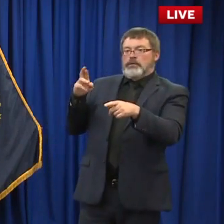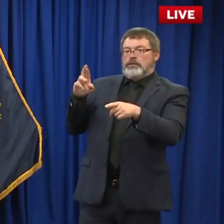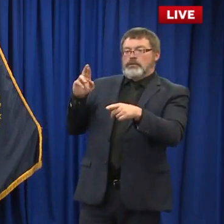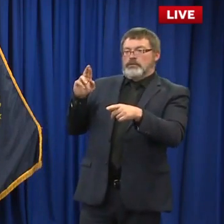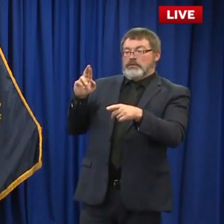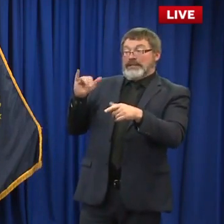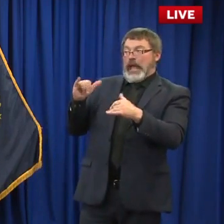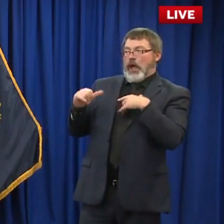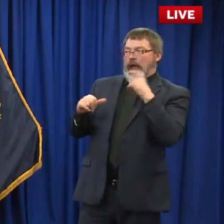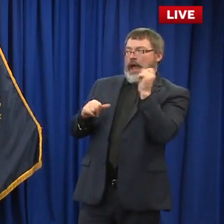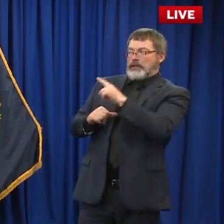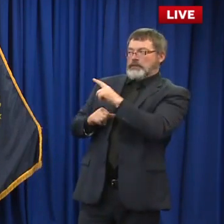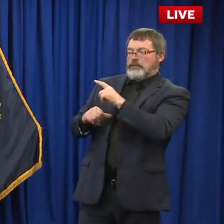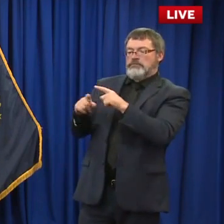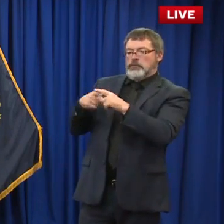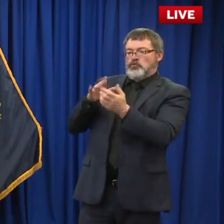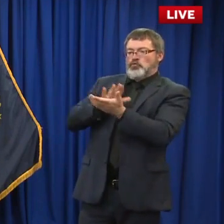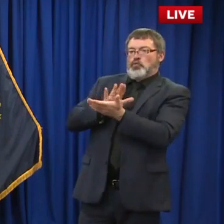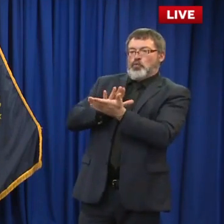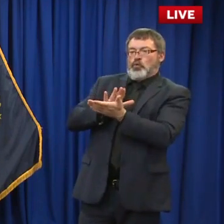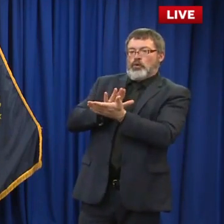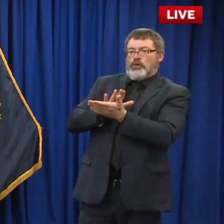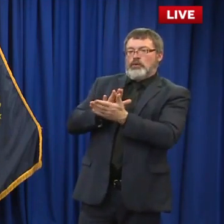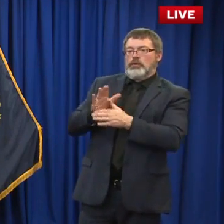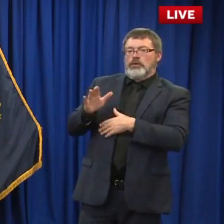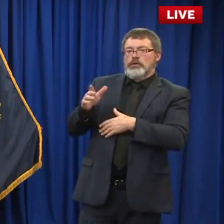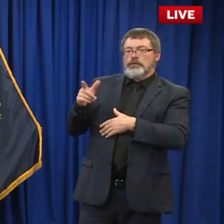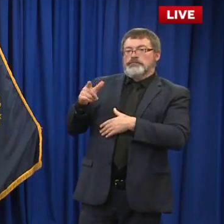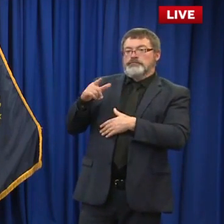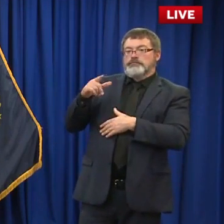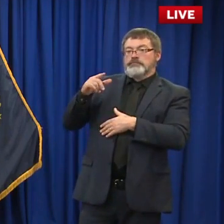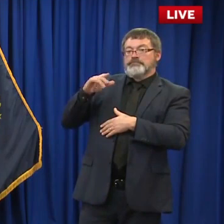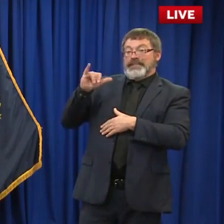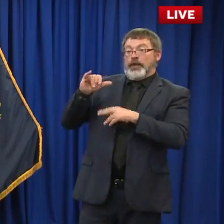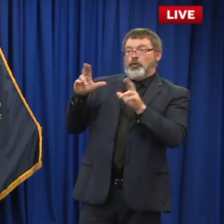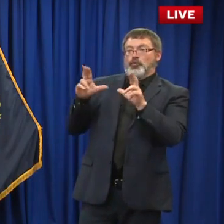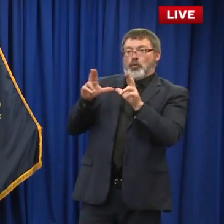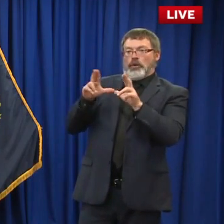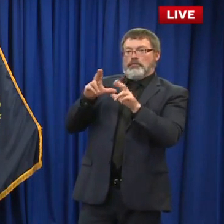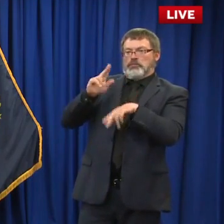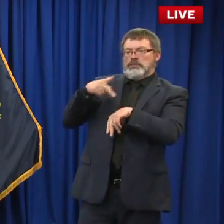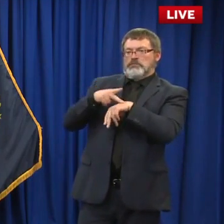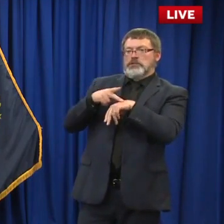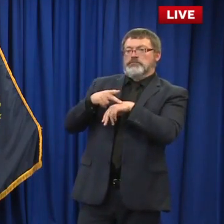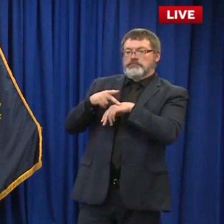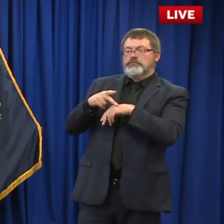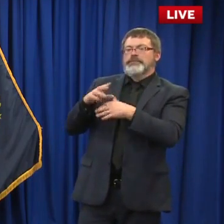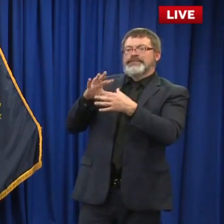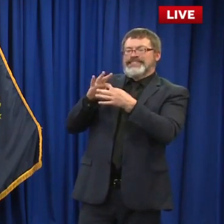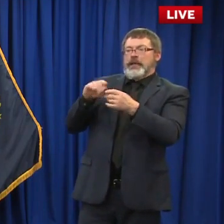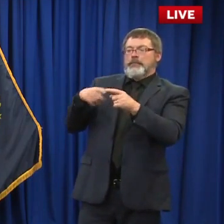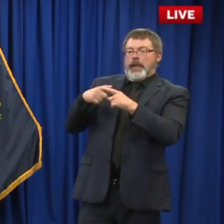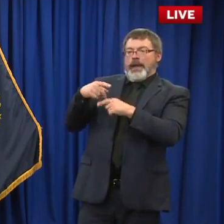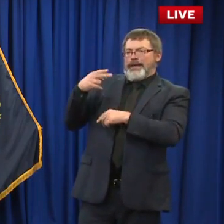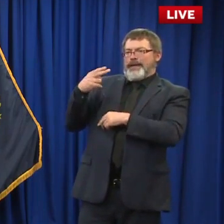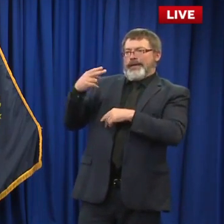JUST TO FOLLOWUP ON THE SCHOOLS, IN THE NEA PRINCIPALS DOCUMENT THERE'S BEEN OTHER DISCUSSION OF THIS.